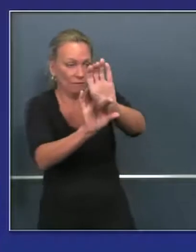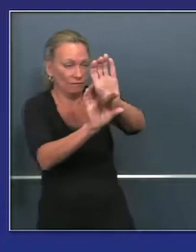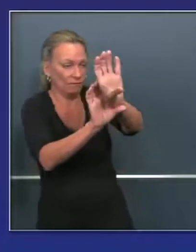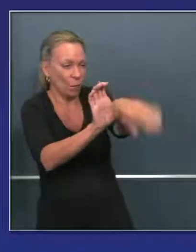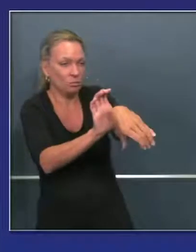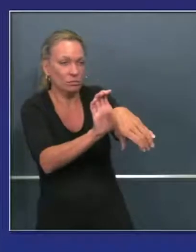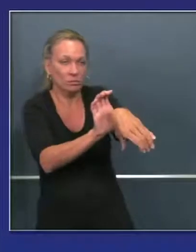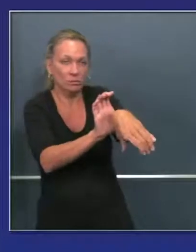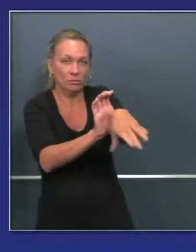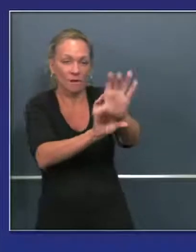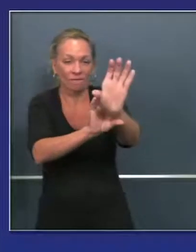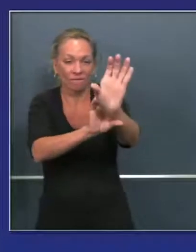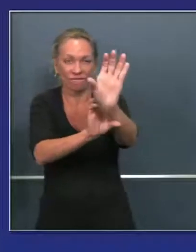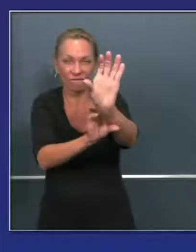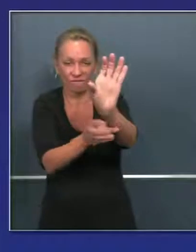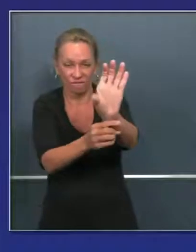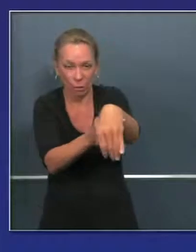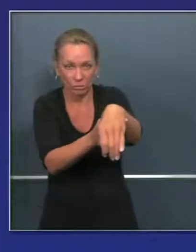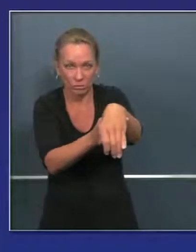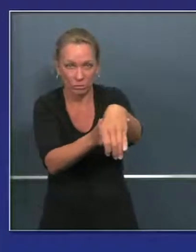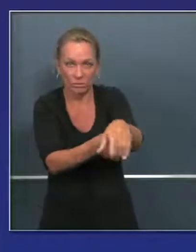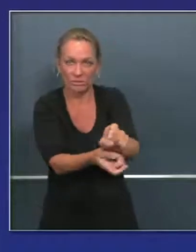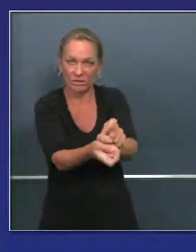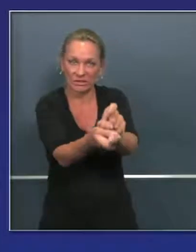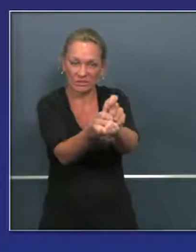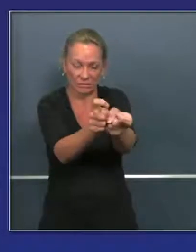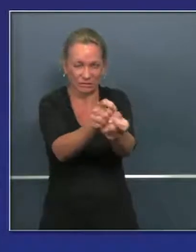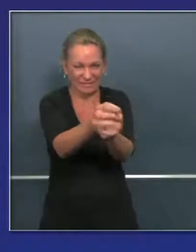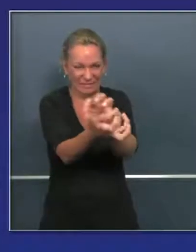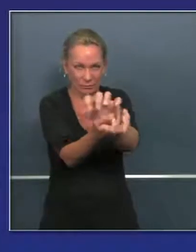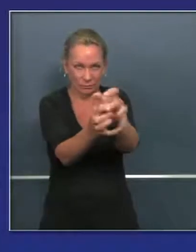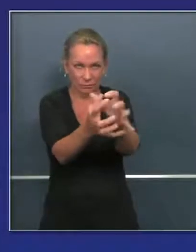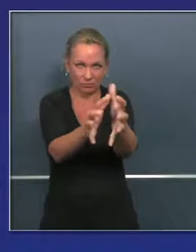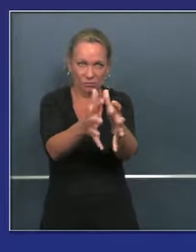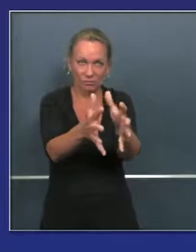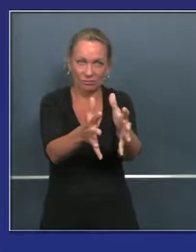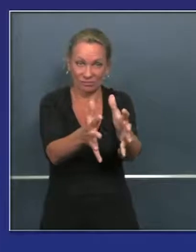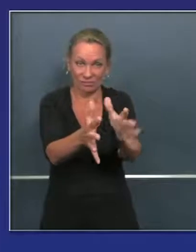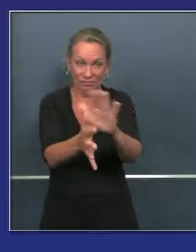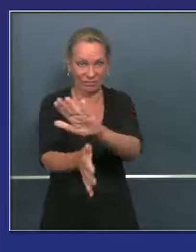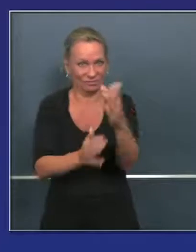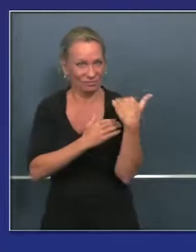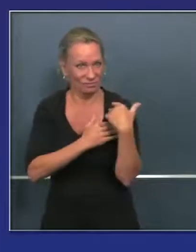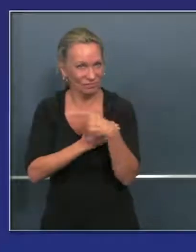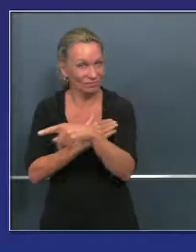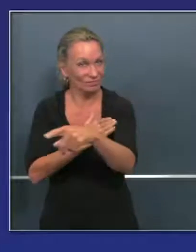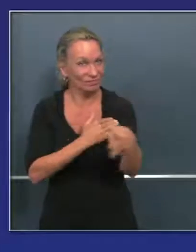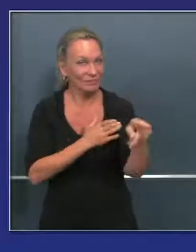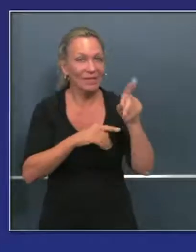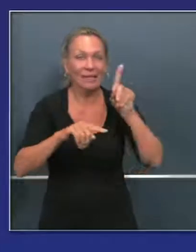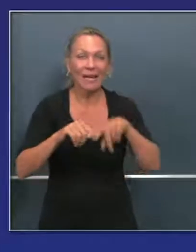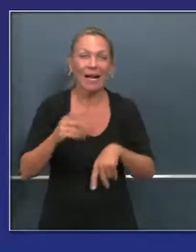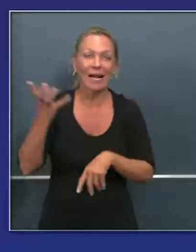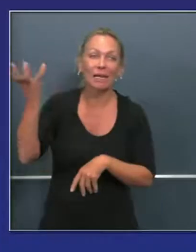of California to take seriously these rules and these regulations and to enforce them and I want